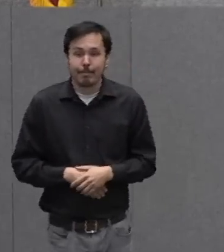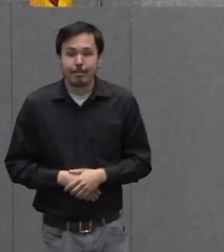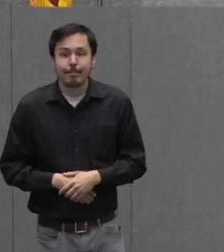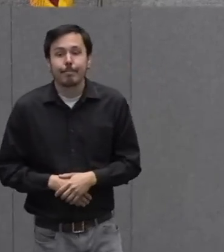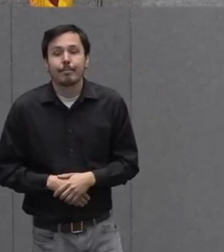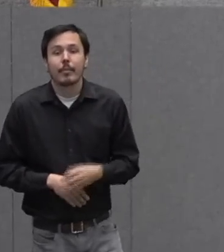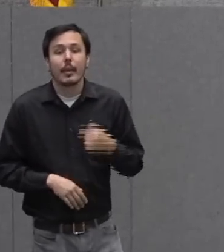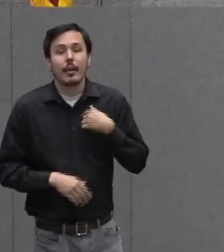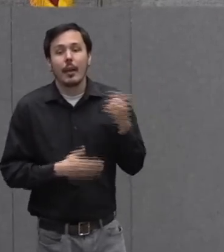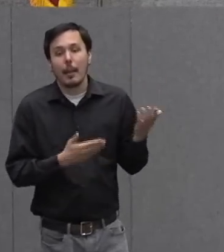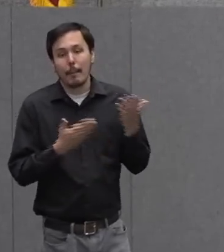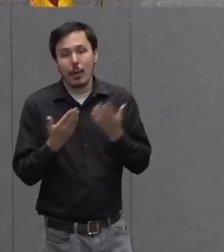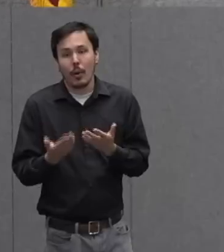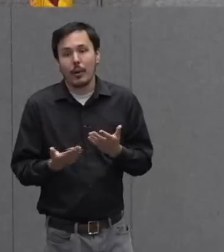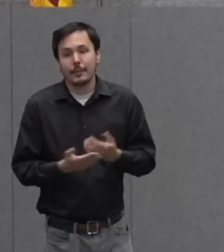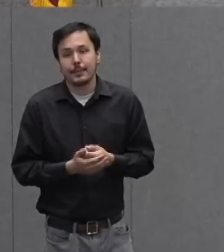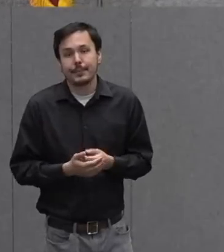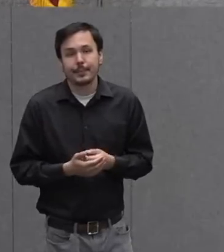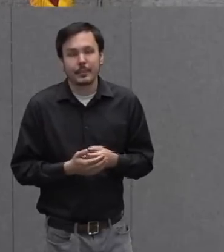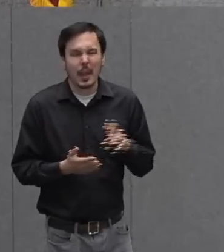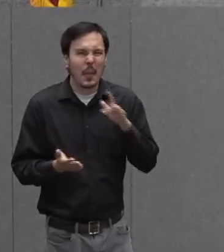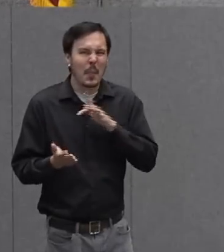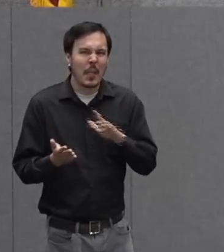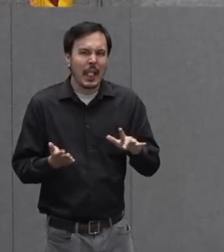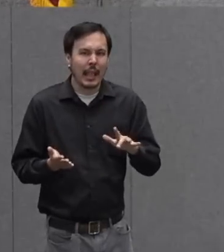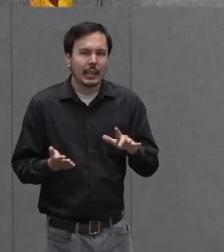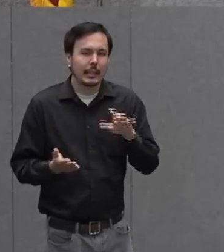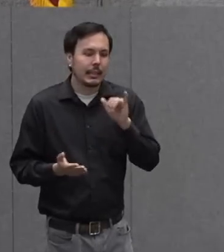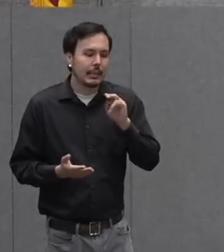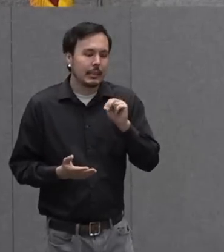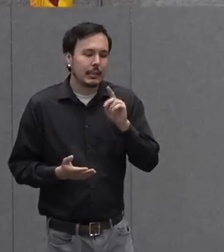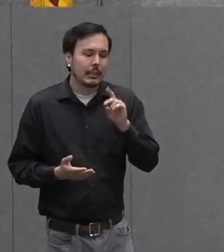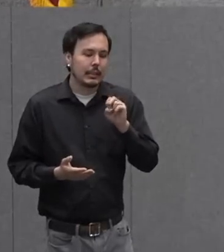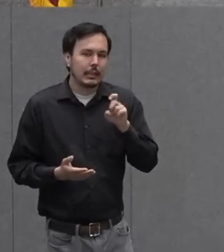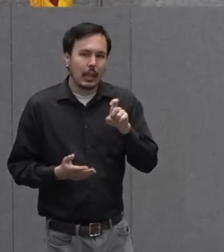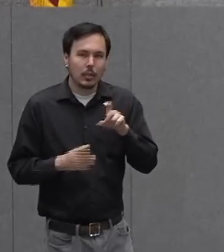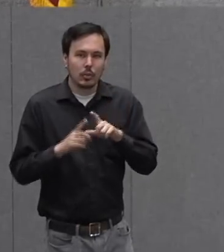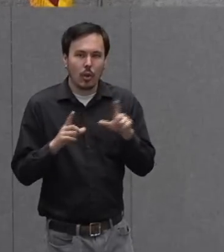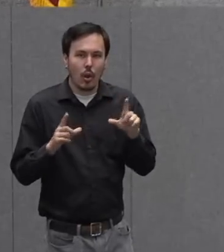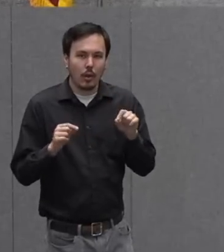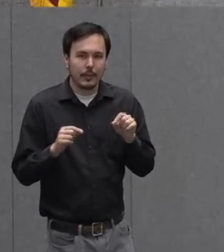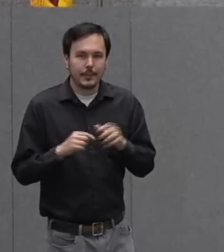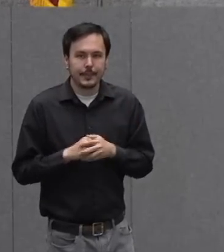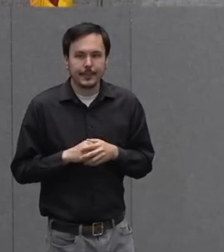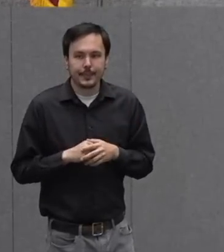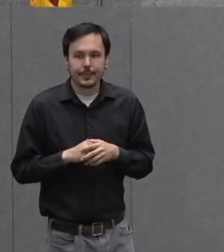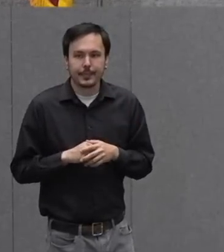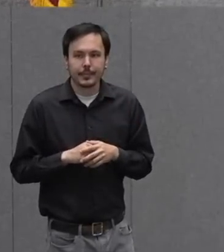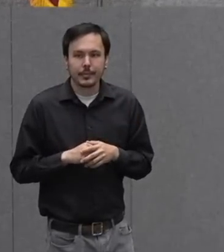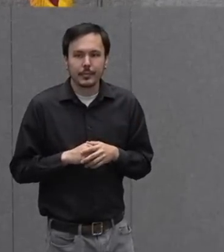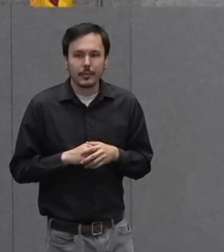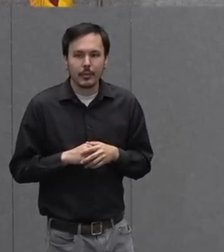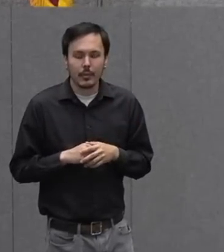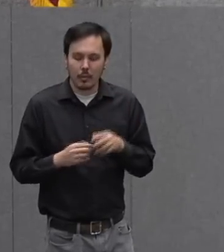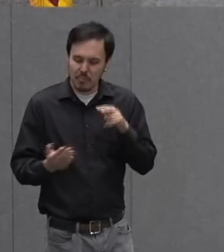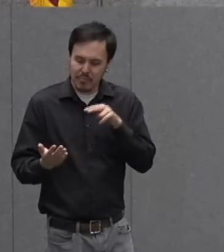I brought a blank index card. Let me use my sense to describe it to you.